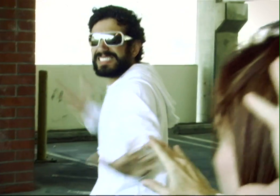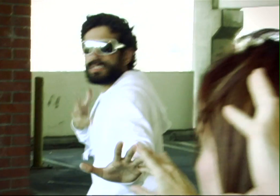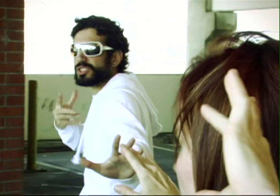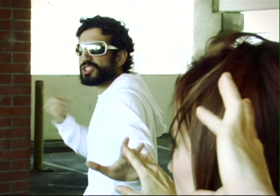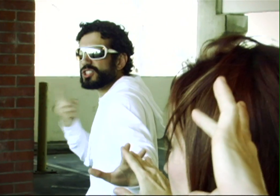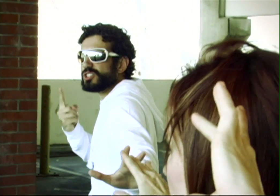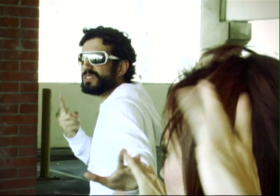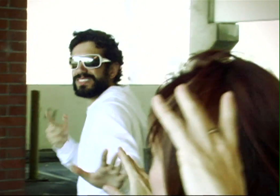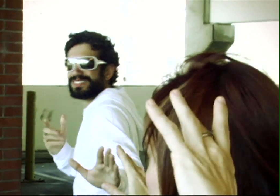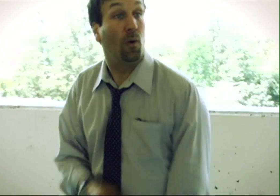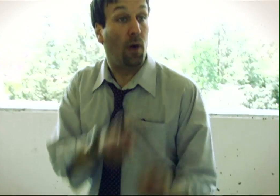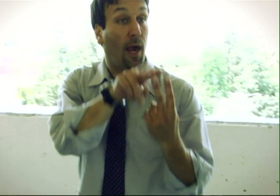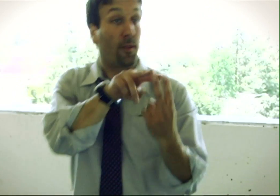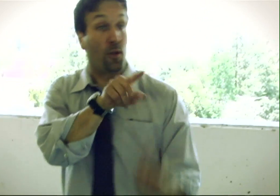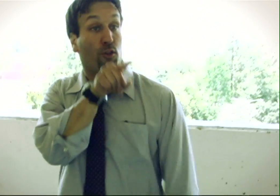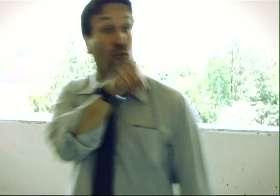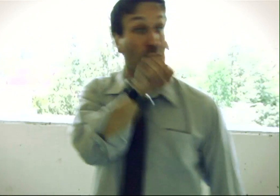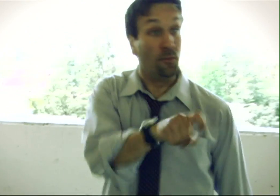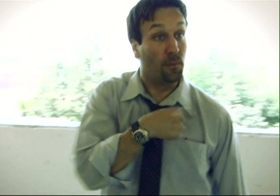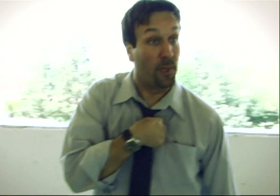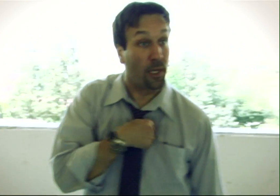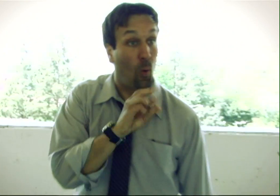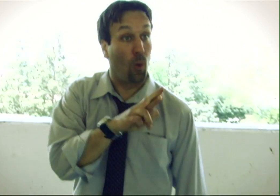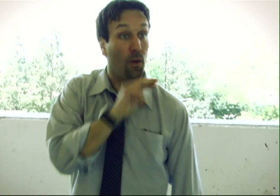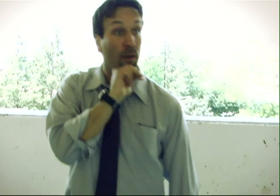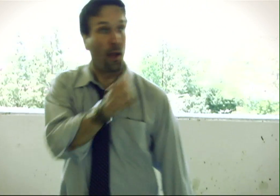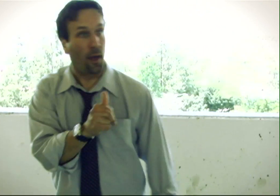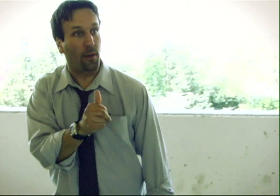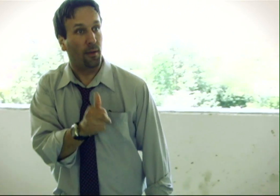(ASL) Back off, dude! (ASL) Either you need me, or you don't.